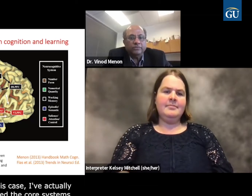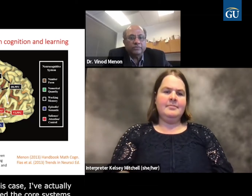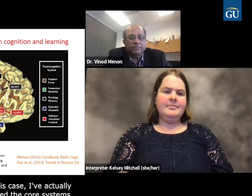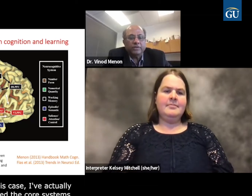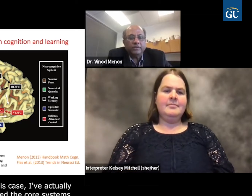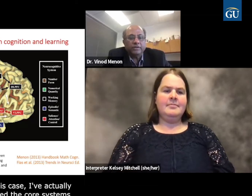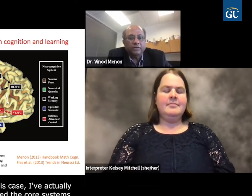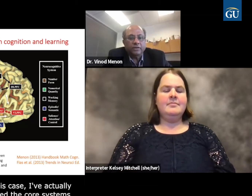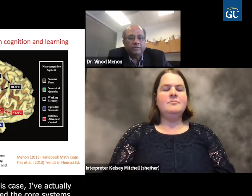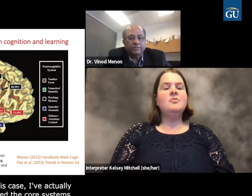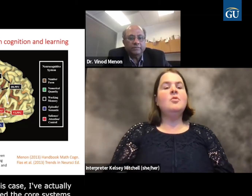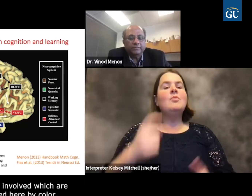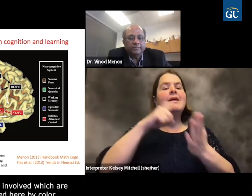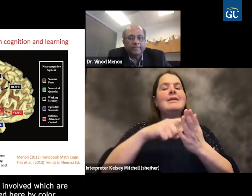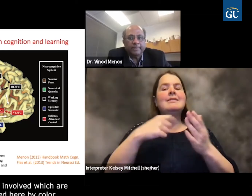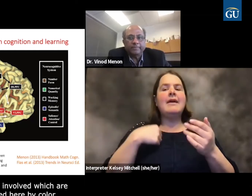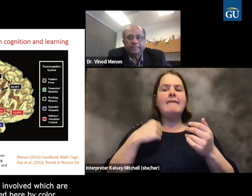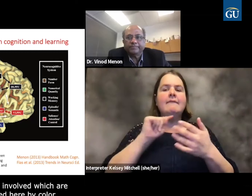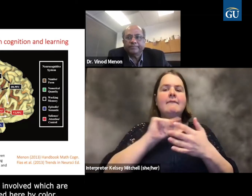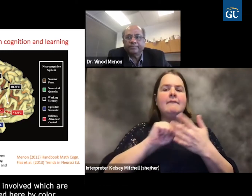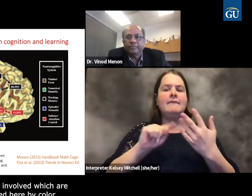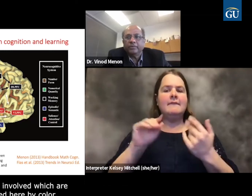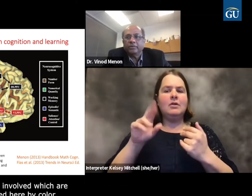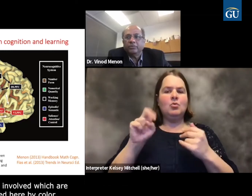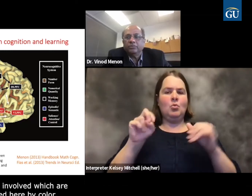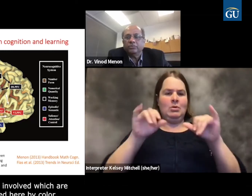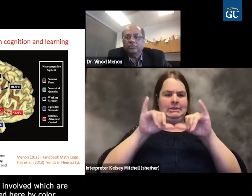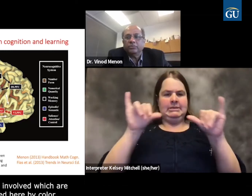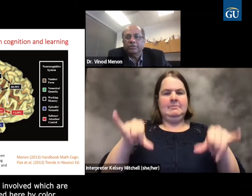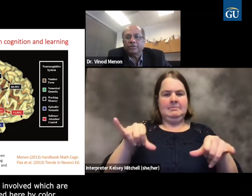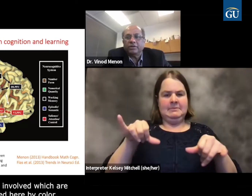the core systems that are involved